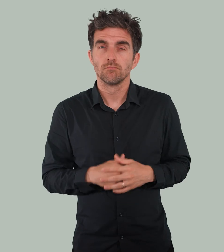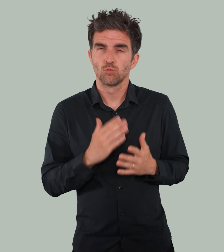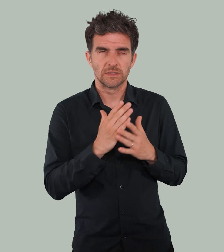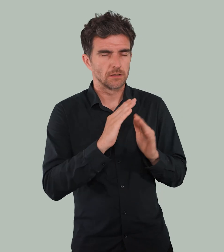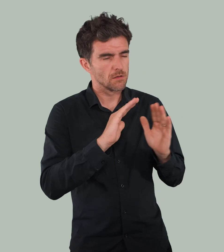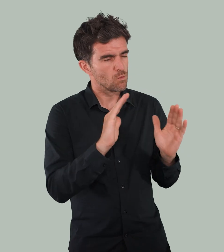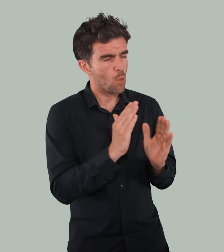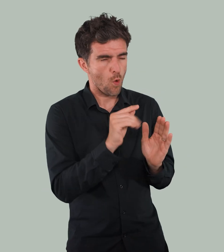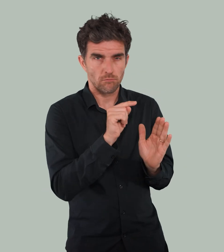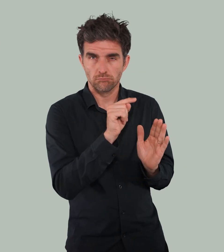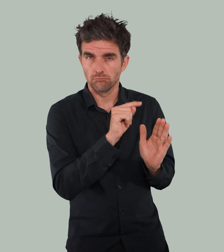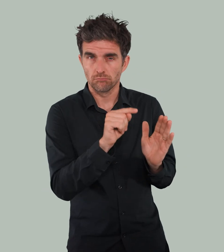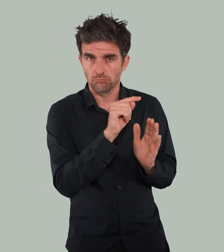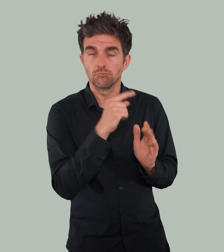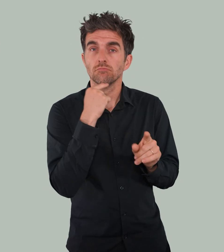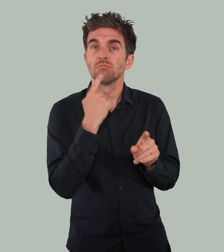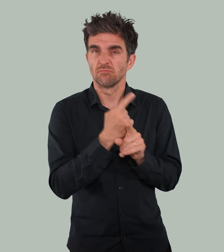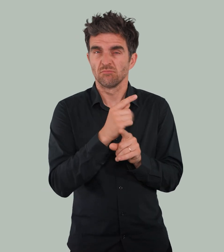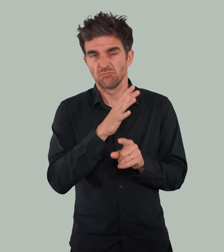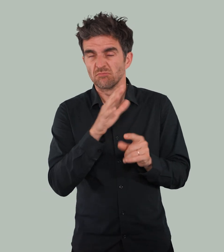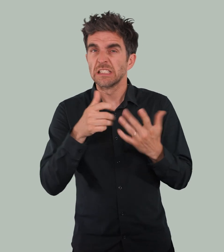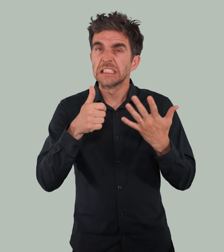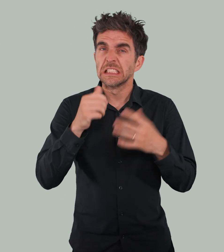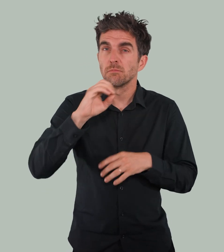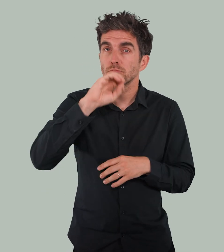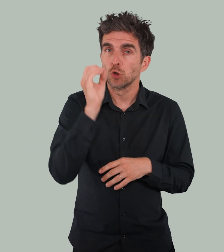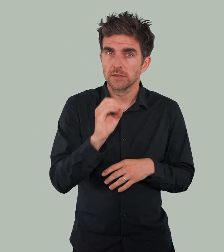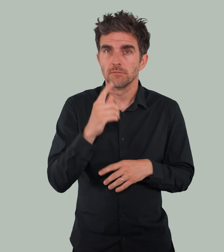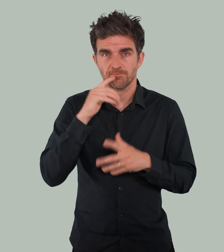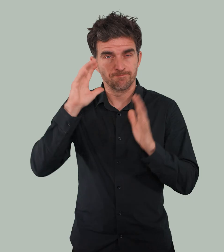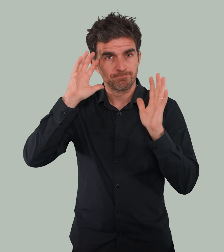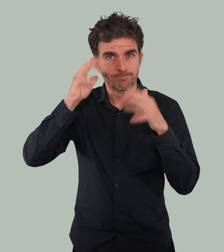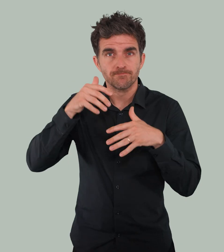A smaller proportion of responses (around 6%) refer to concerns